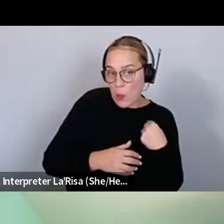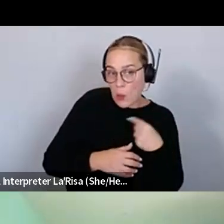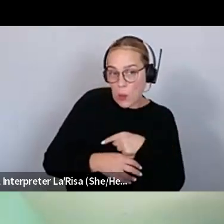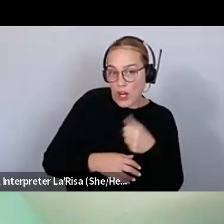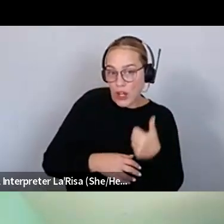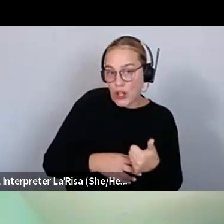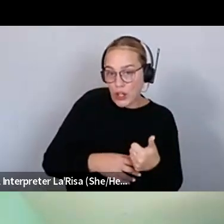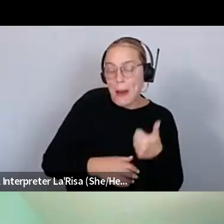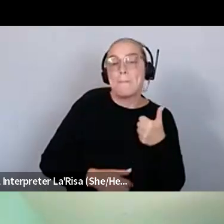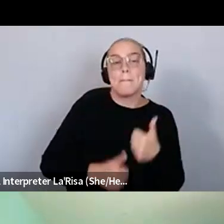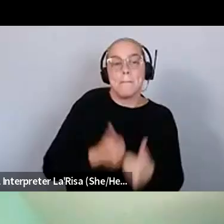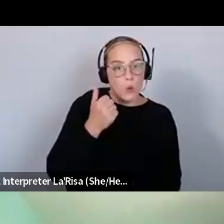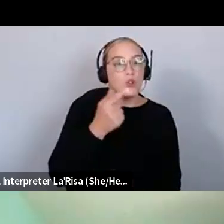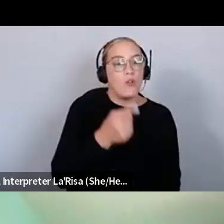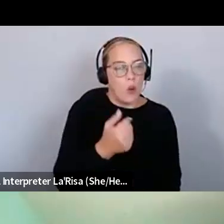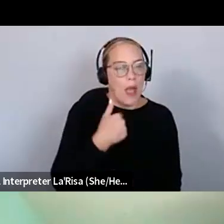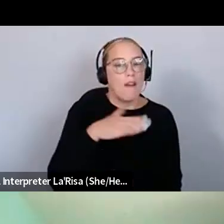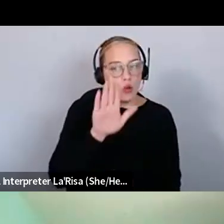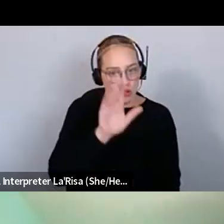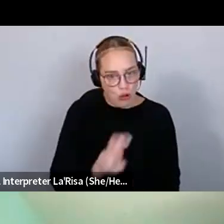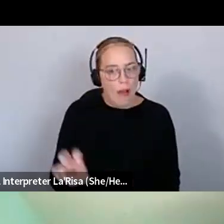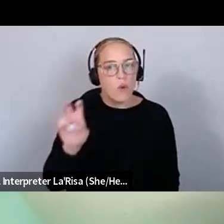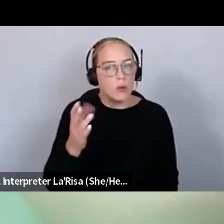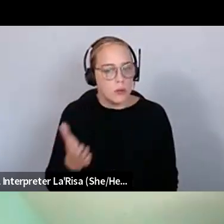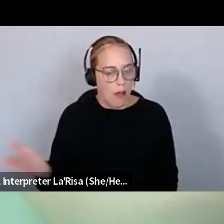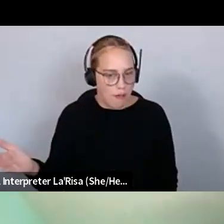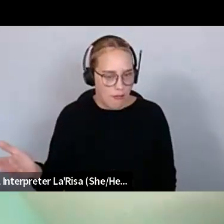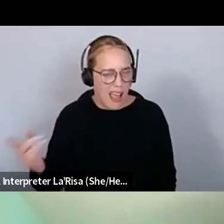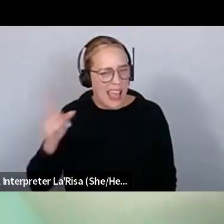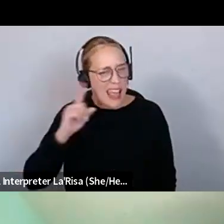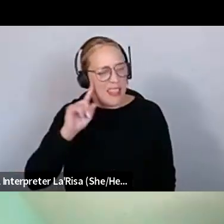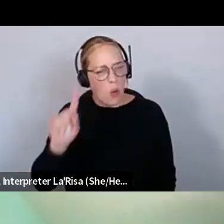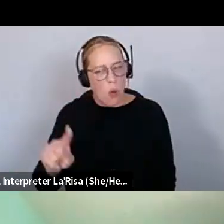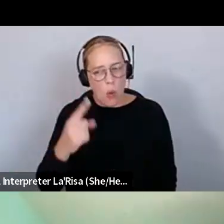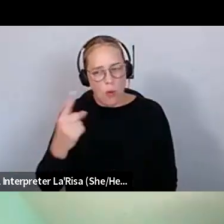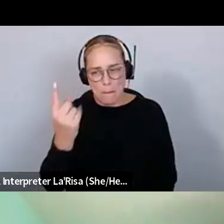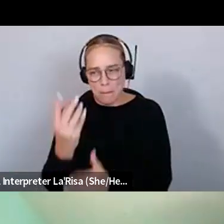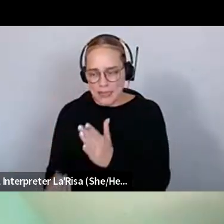you get that to myself or Erica or Riley as soon as possible. Otherwise, I